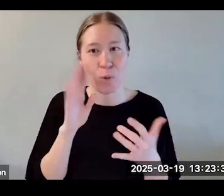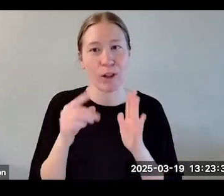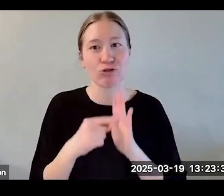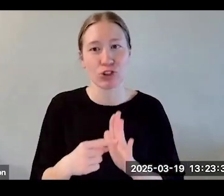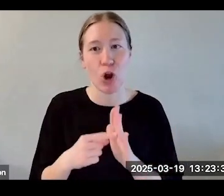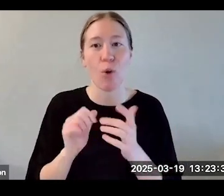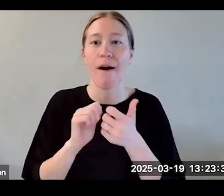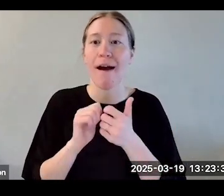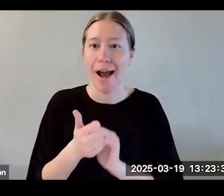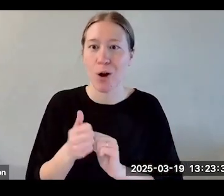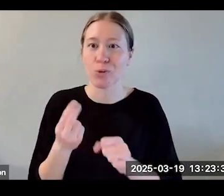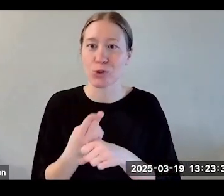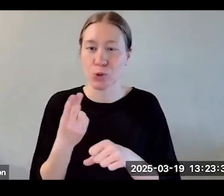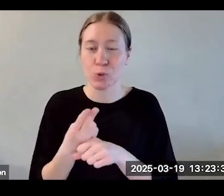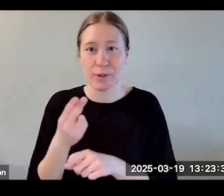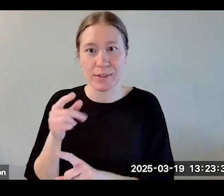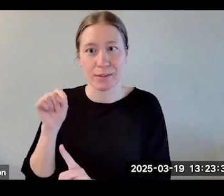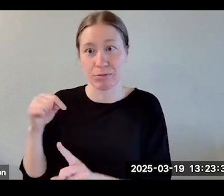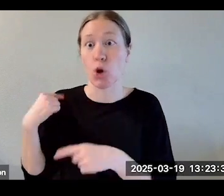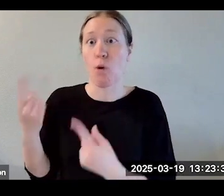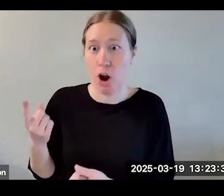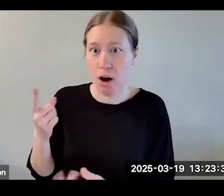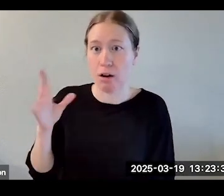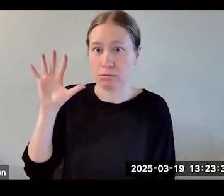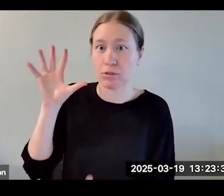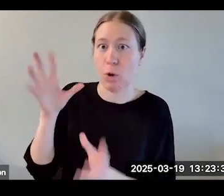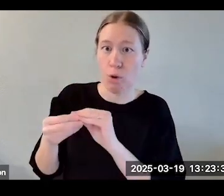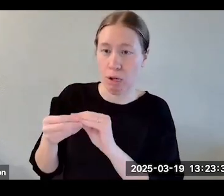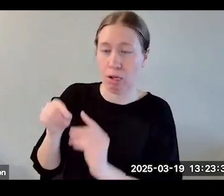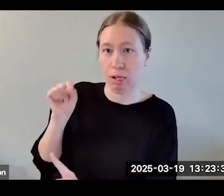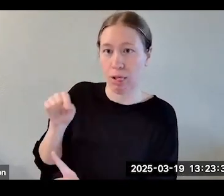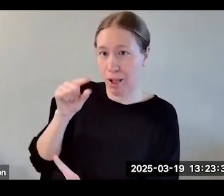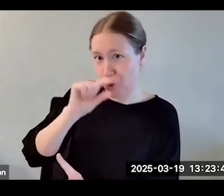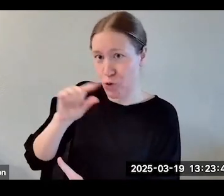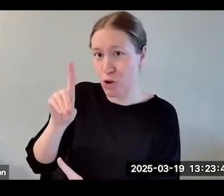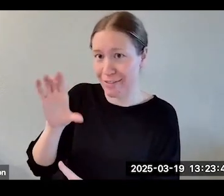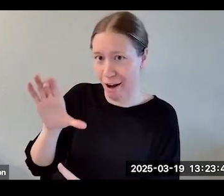in Google Docs. But we do want to do a live demo in this session.